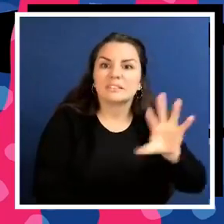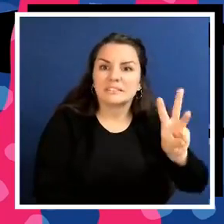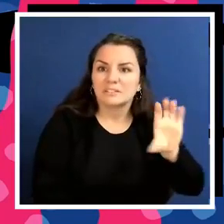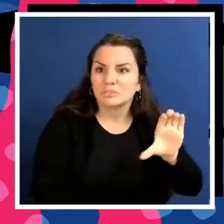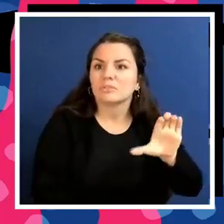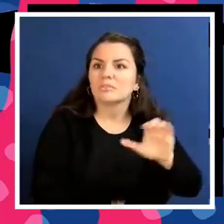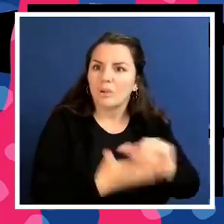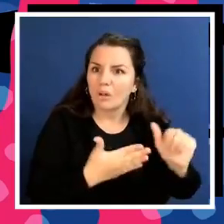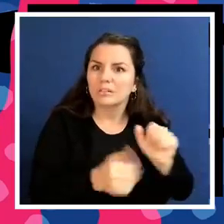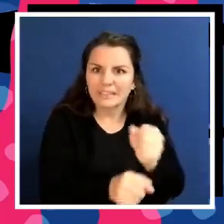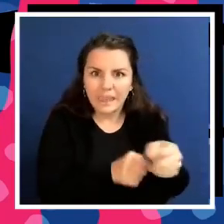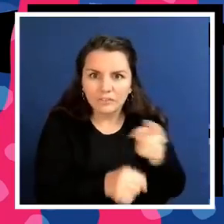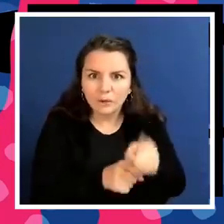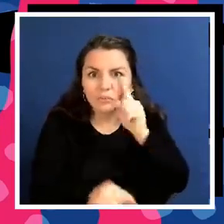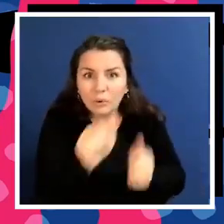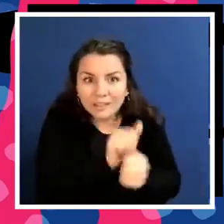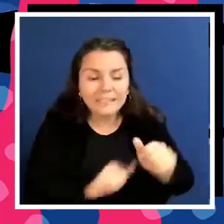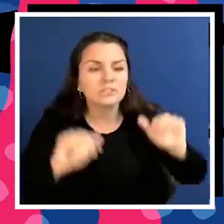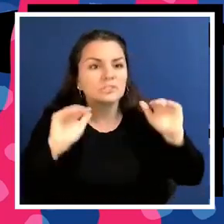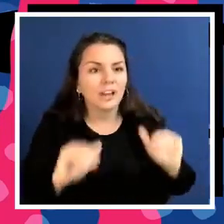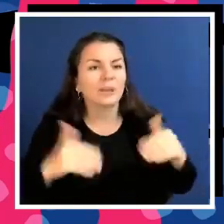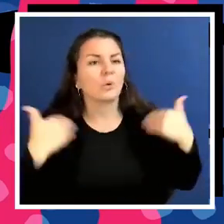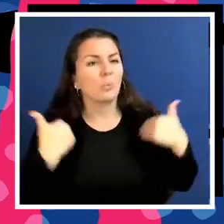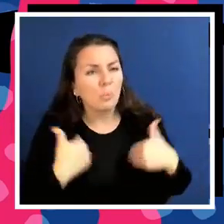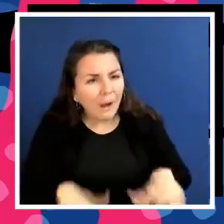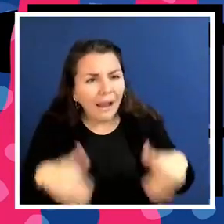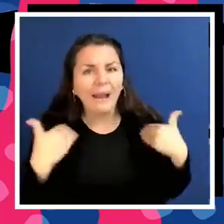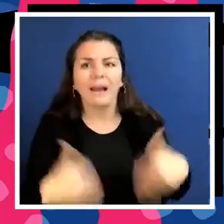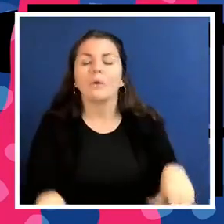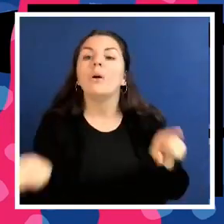YEARS OF GRASSROOTS ORGANIZING AND POLICY ADVOCACY EXPANDED IN 2001 AND 2003.